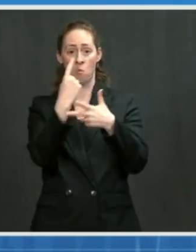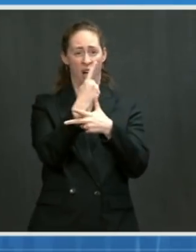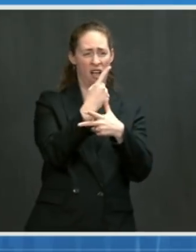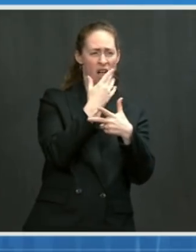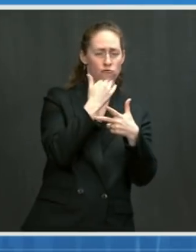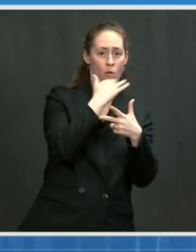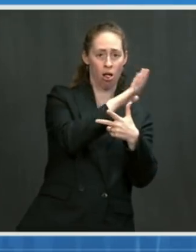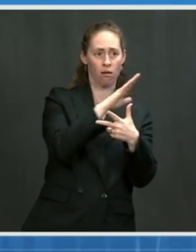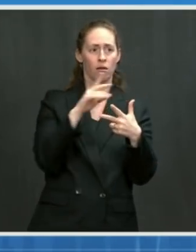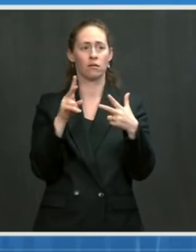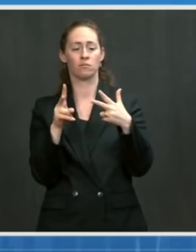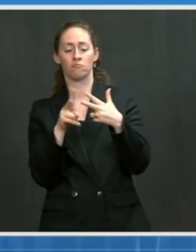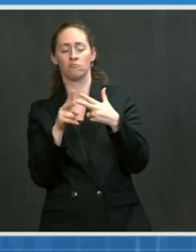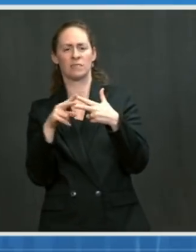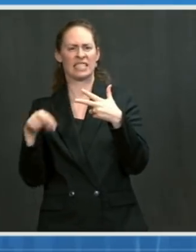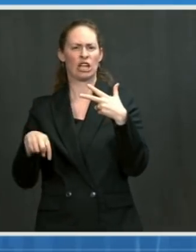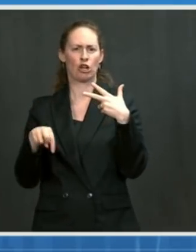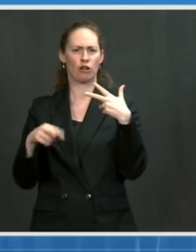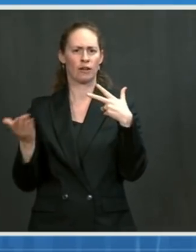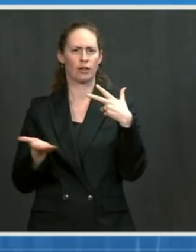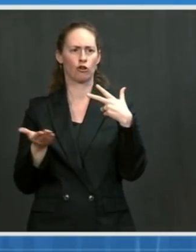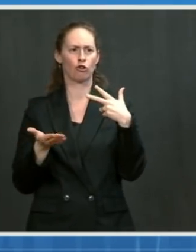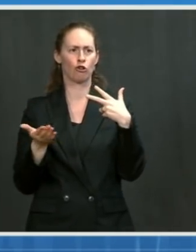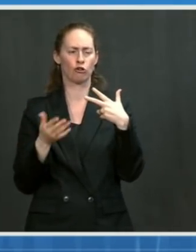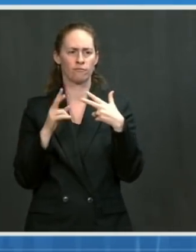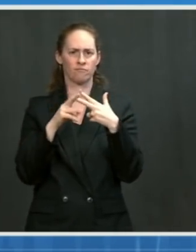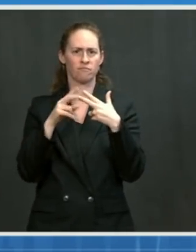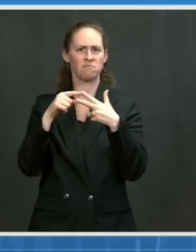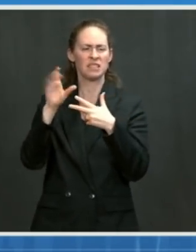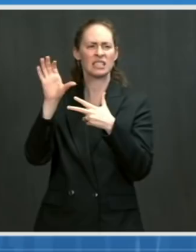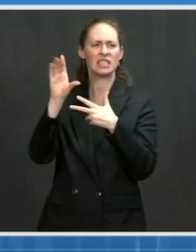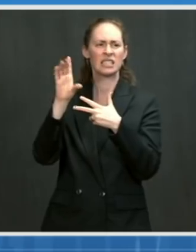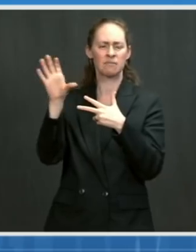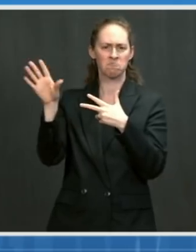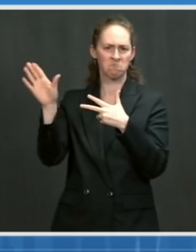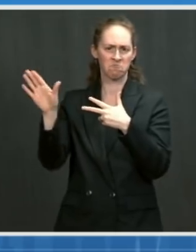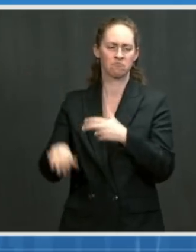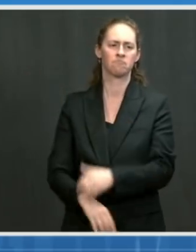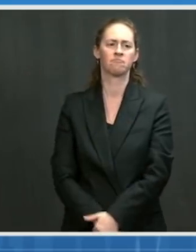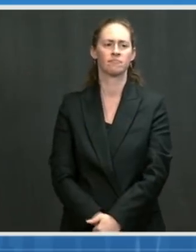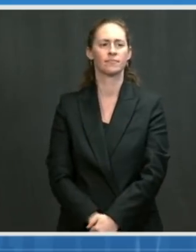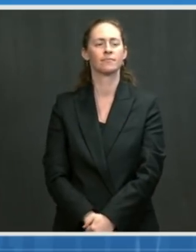FROM ISRAEL IN JAMA ON THE TOP